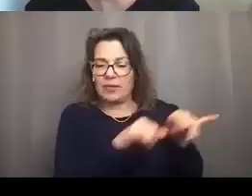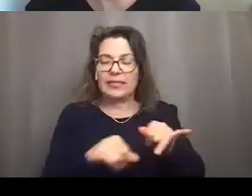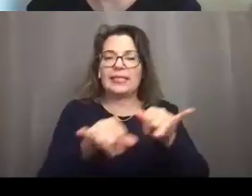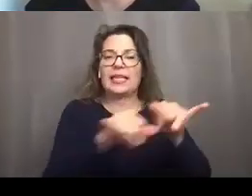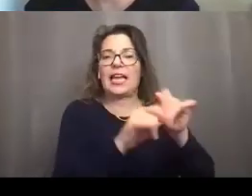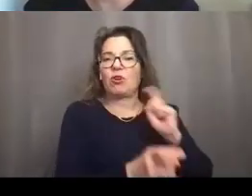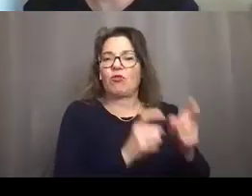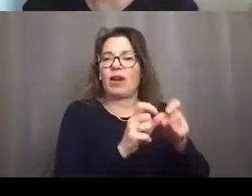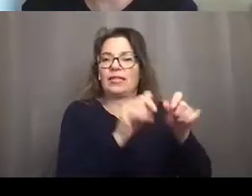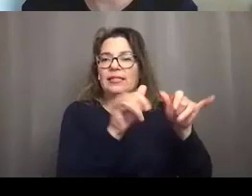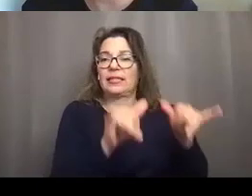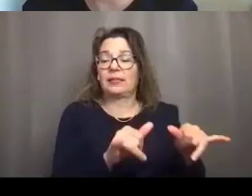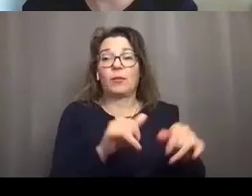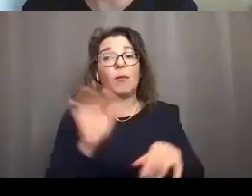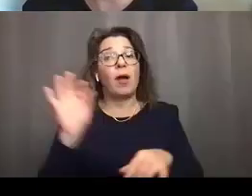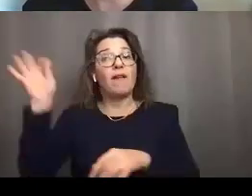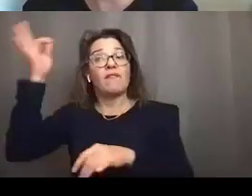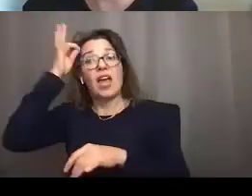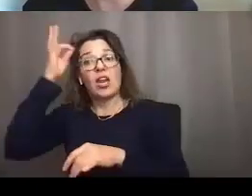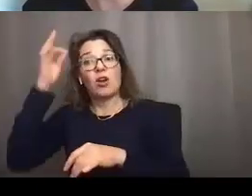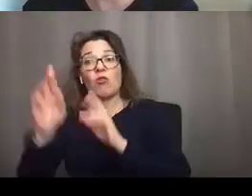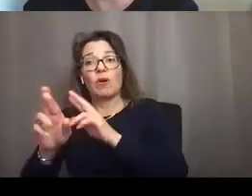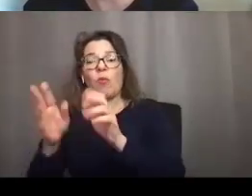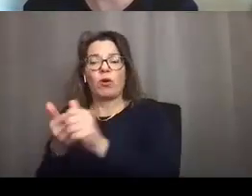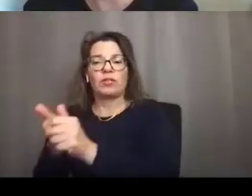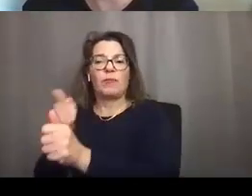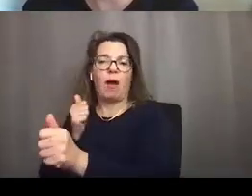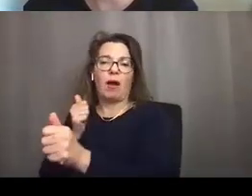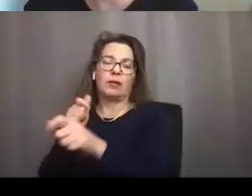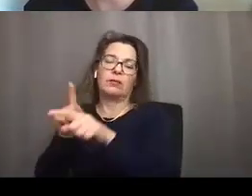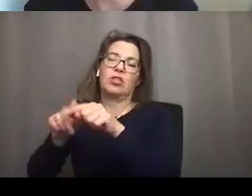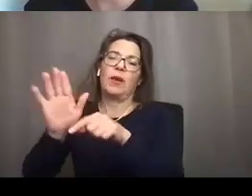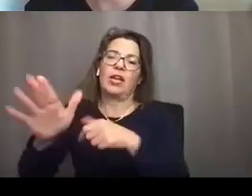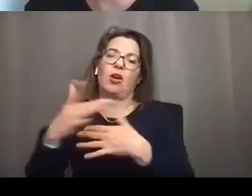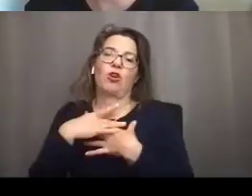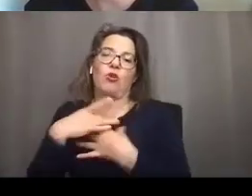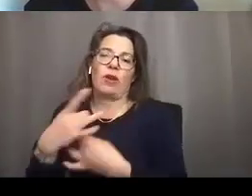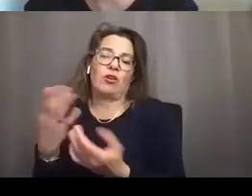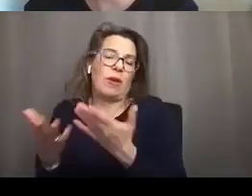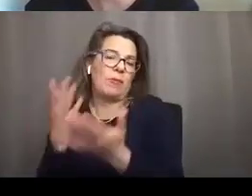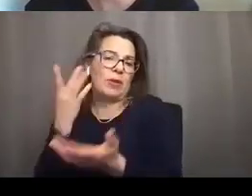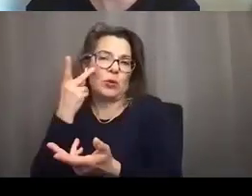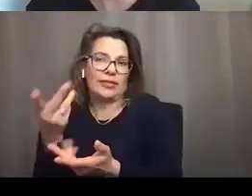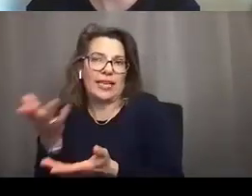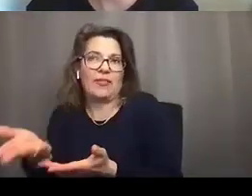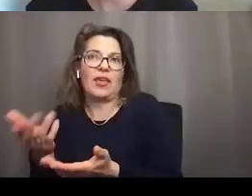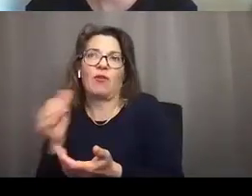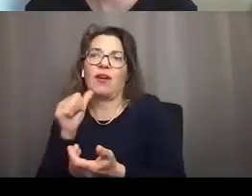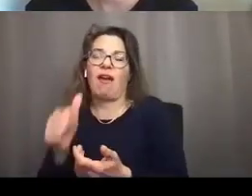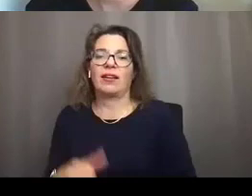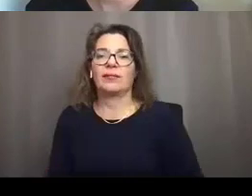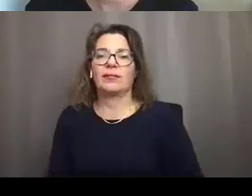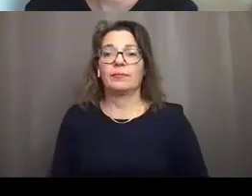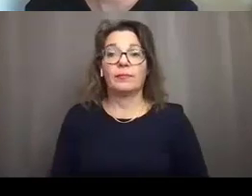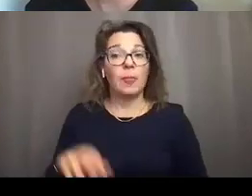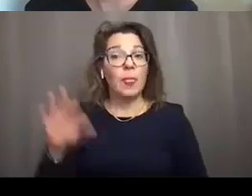so Federal Reporter's going to be a bit behind. But depending on your interest you might want to look at that. Megan Columbus: And Federal Reporter